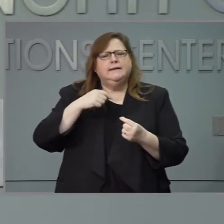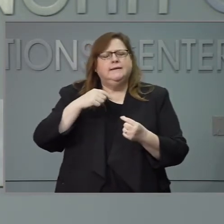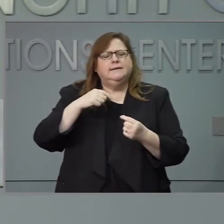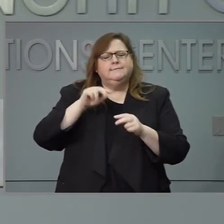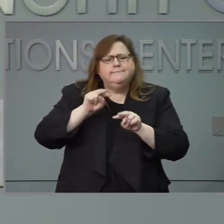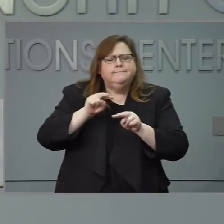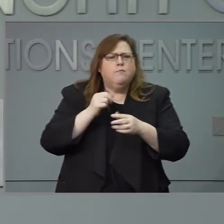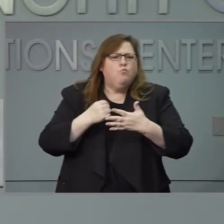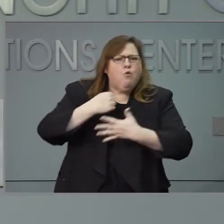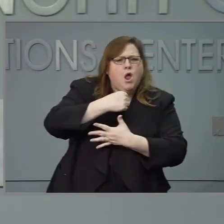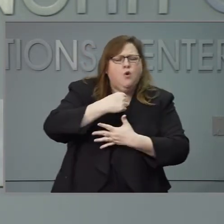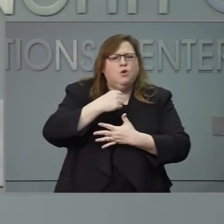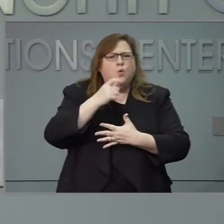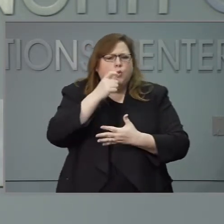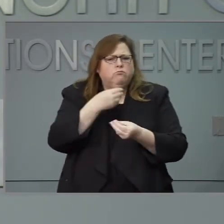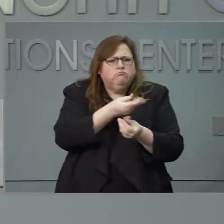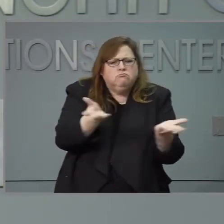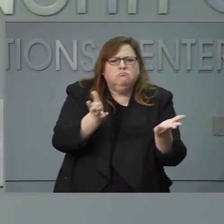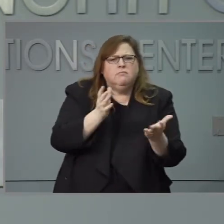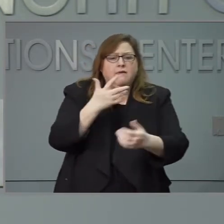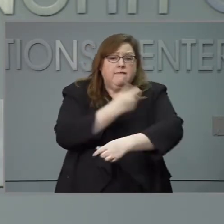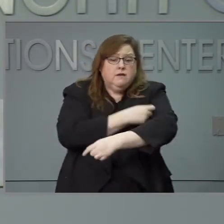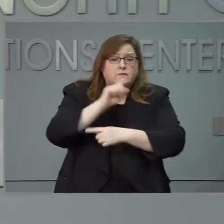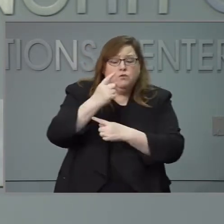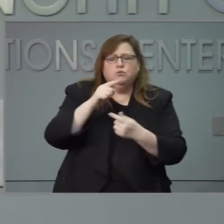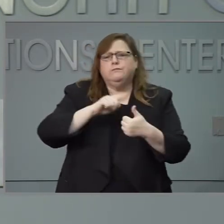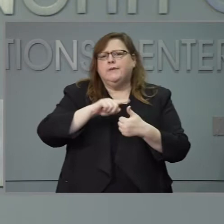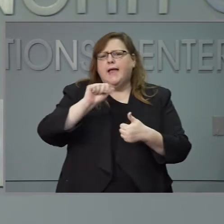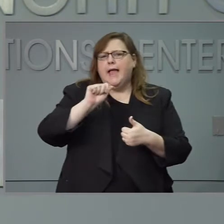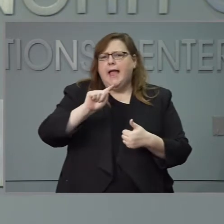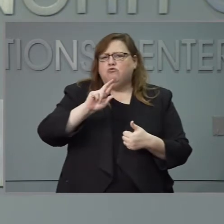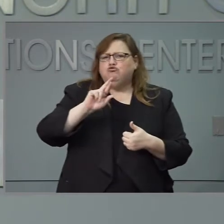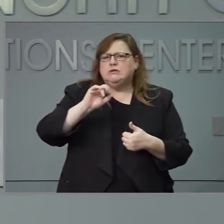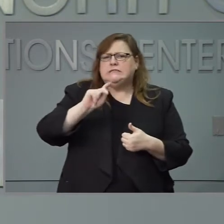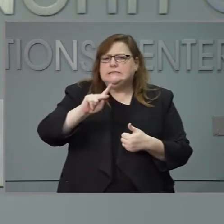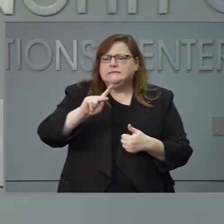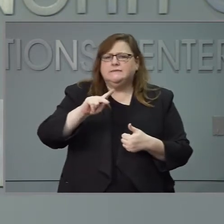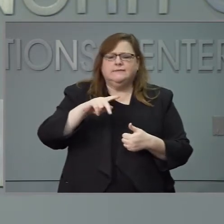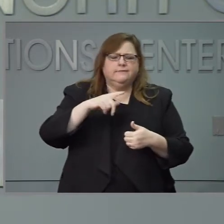SORPRENDENTE QUE ÉL UTILICE A LOS NIÑOS COMO PEONES POLÍTICOS